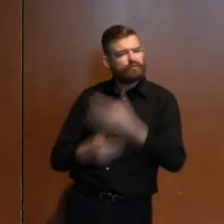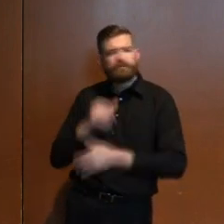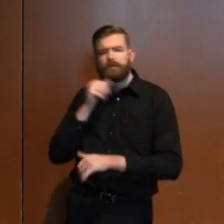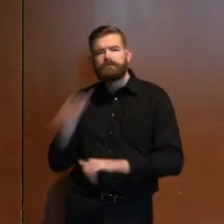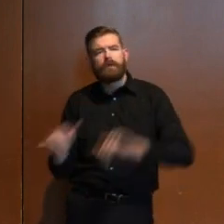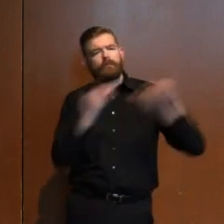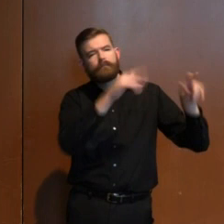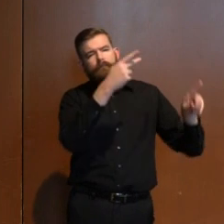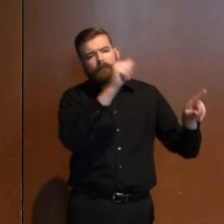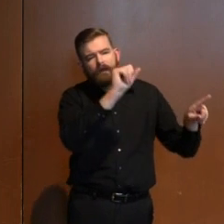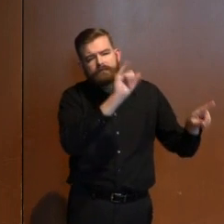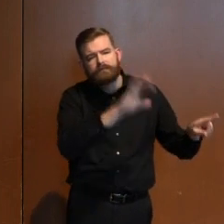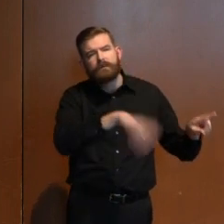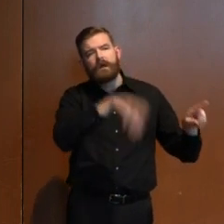DIFFERENT PROCEDURES THAN IN